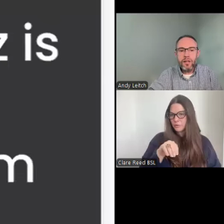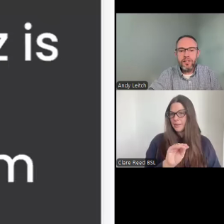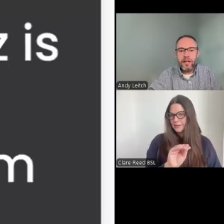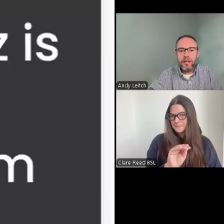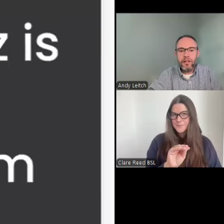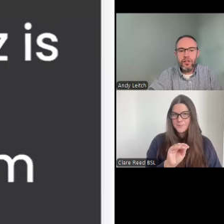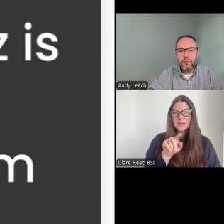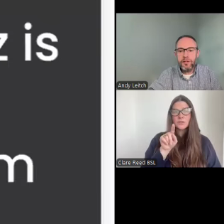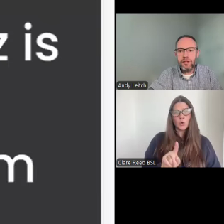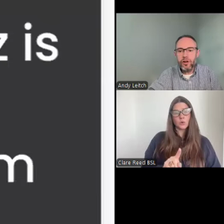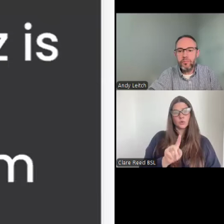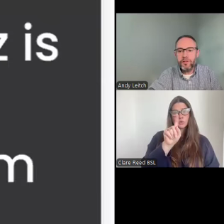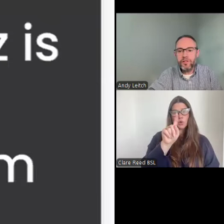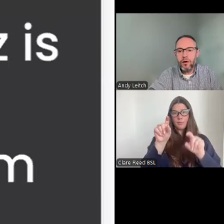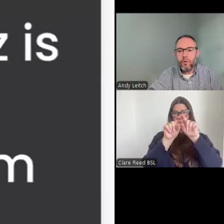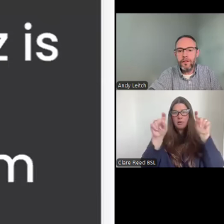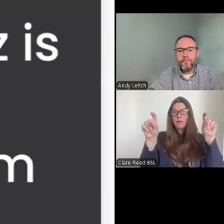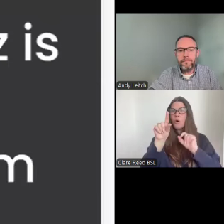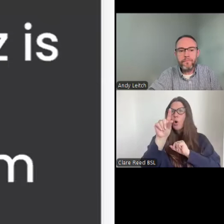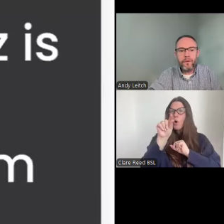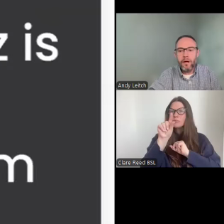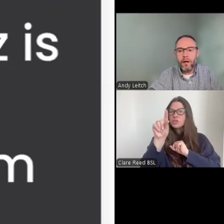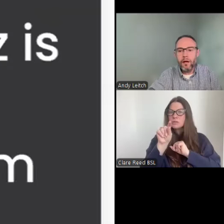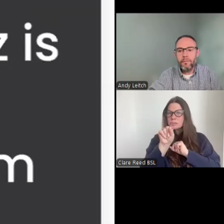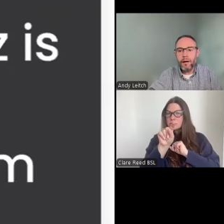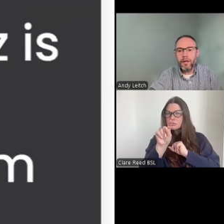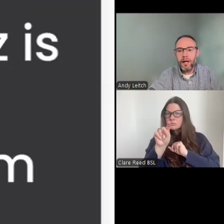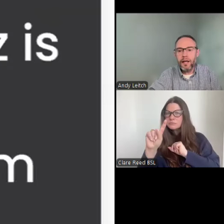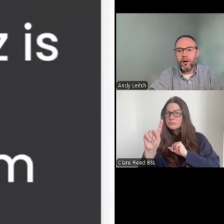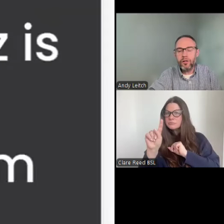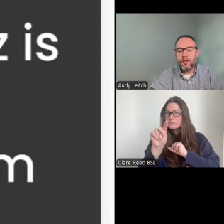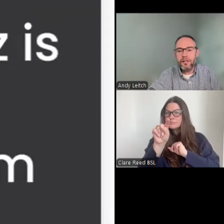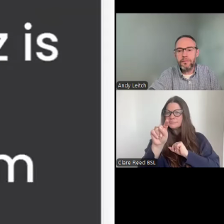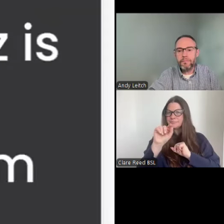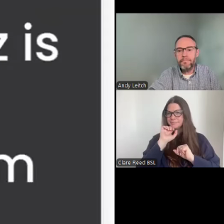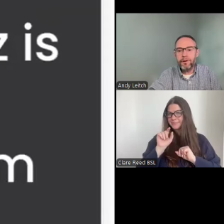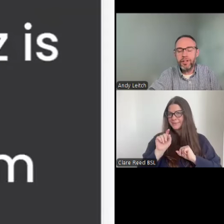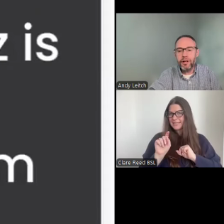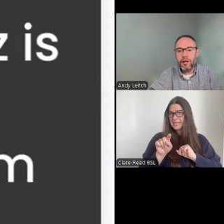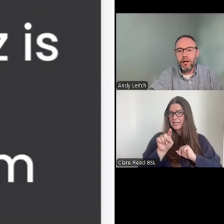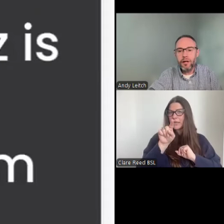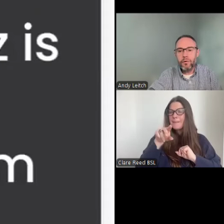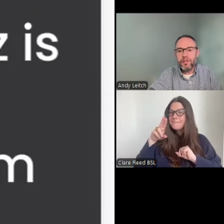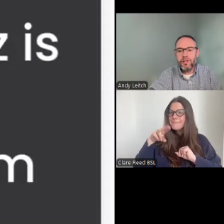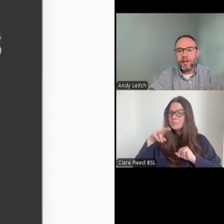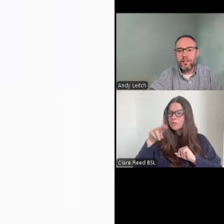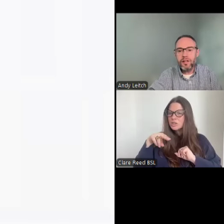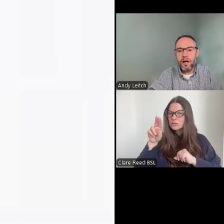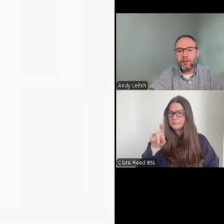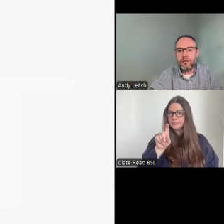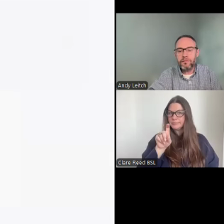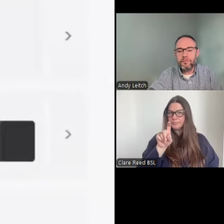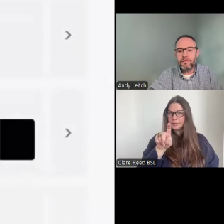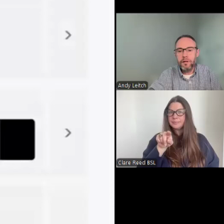Let's take a look at these options at the top to start with. I'm going to click on this little paintbrush, which is site styles.